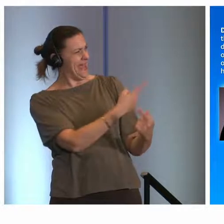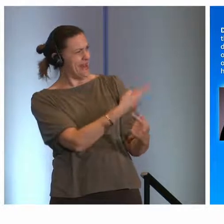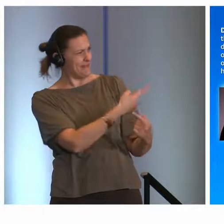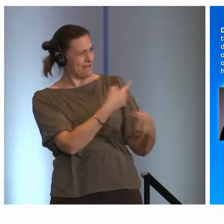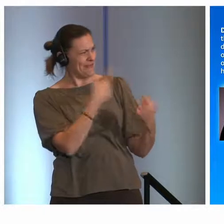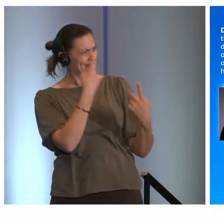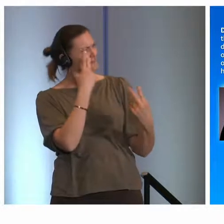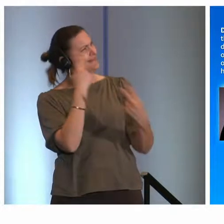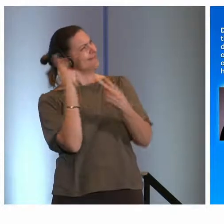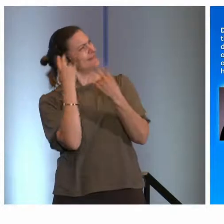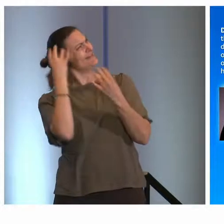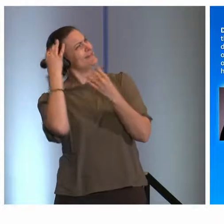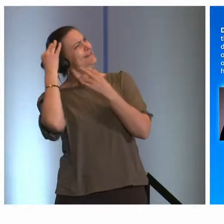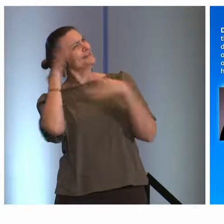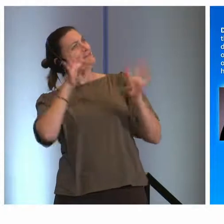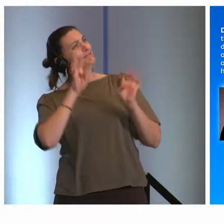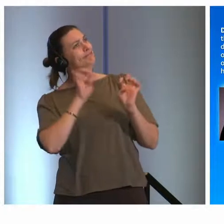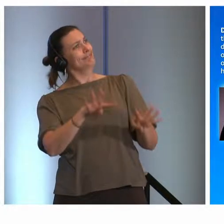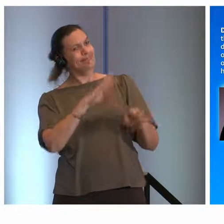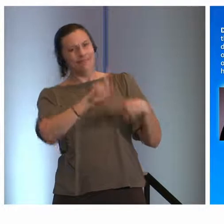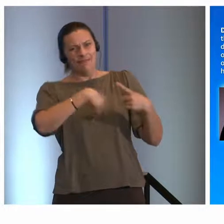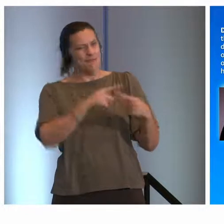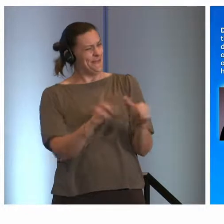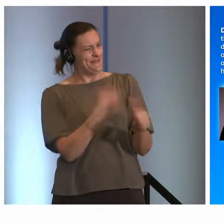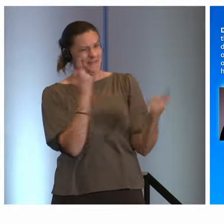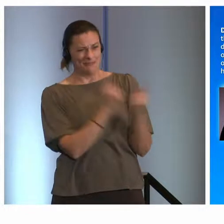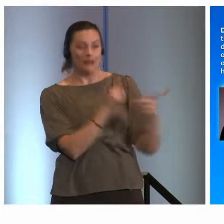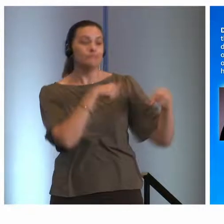Tari Hartman Squire whom I don't know how long I've known